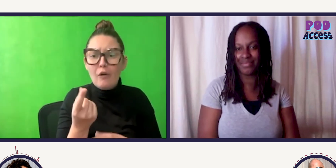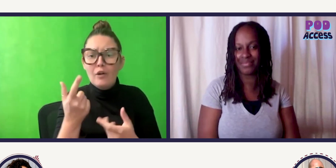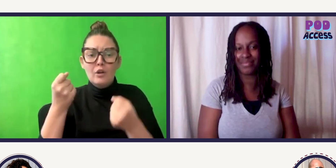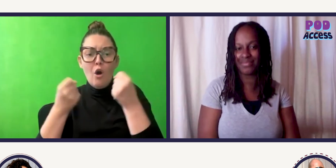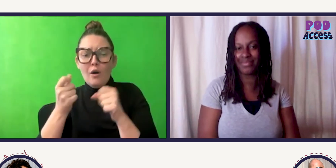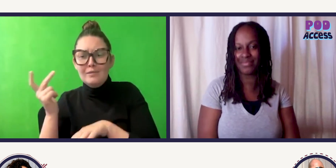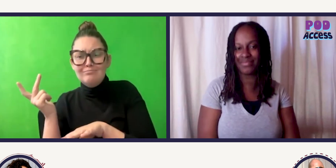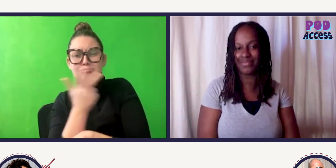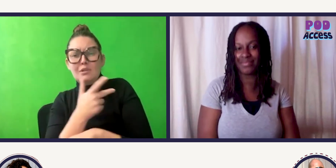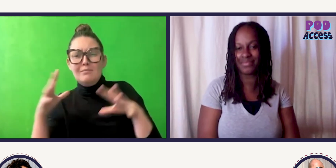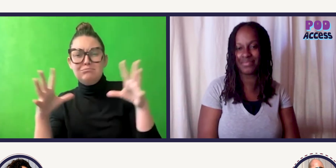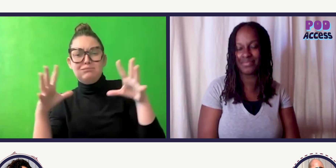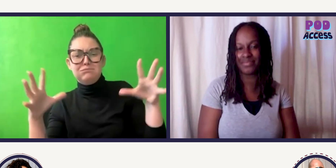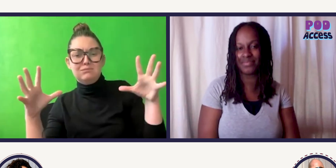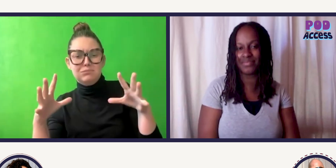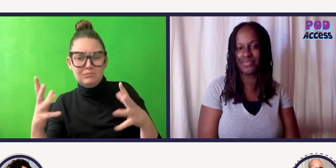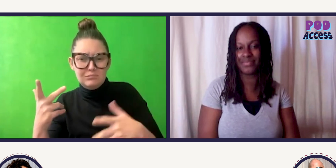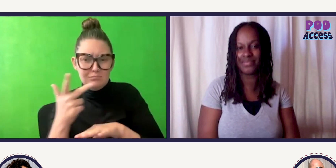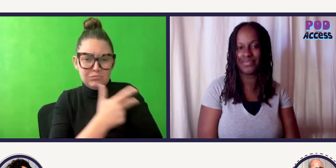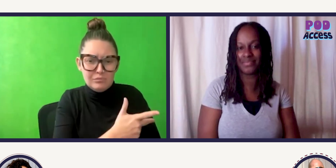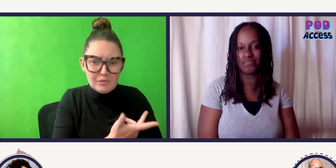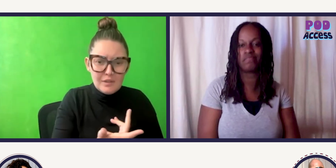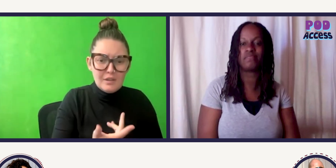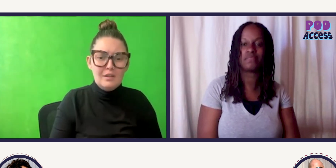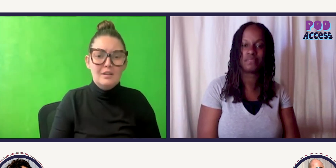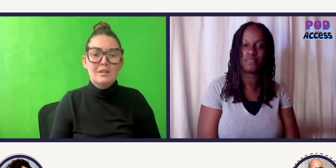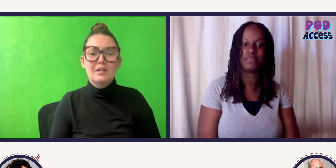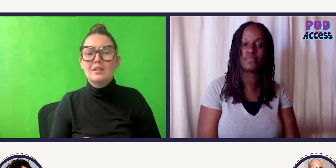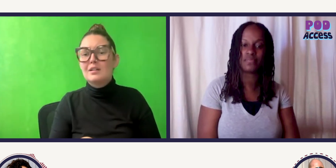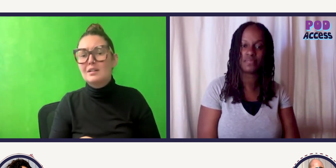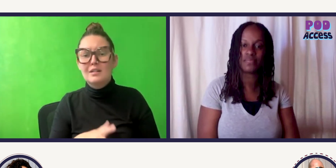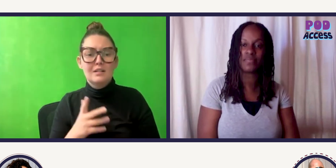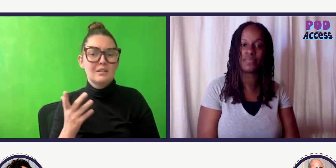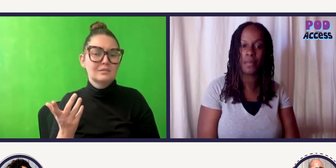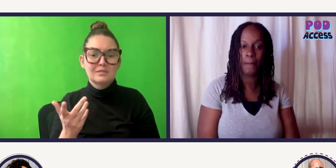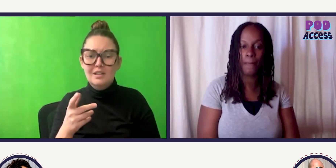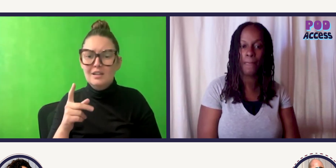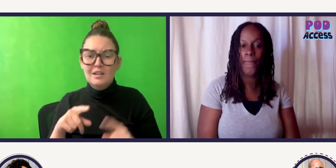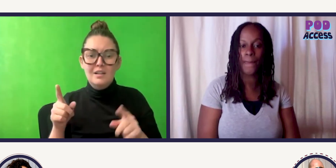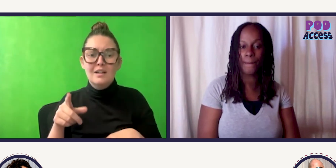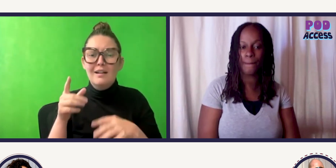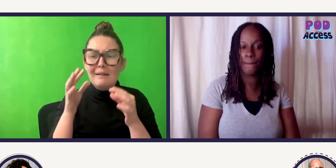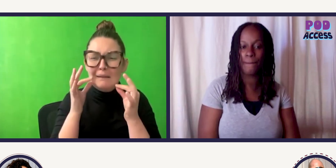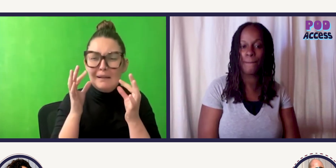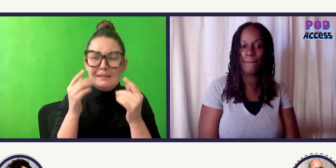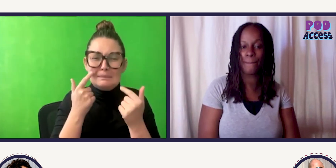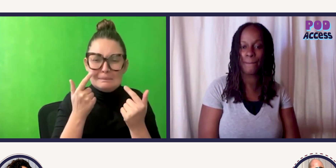cars that go by with their their booming system! [PODCat cries] Hey! PODCat, get outta here! [trill-meows] CHERYL: [annoyed sigh]